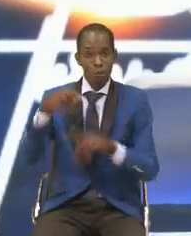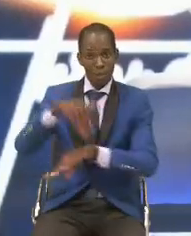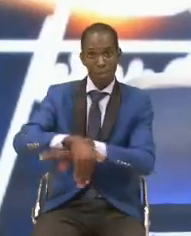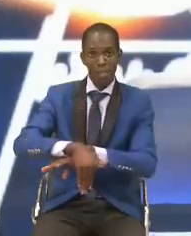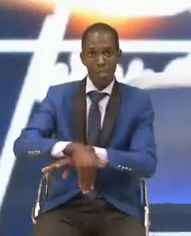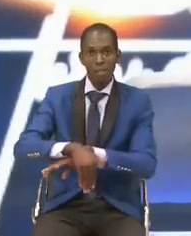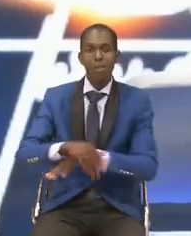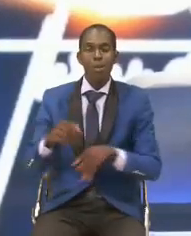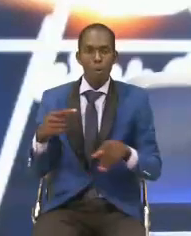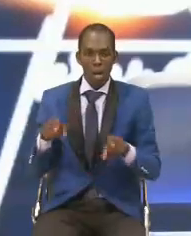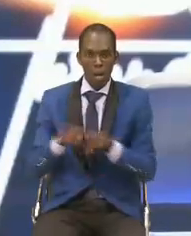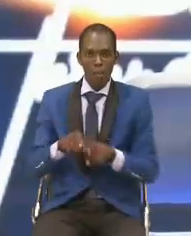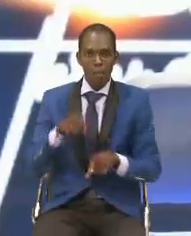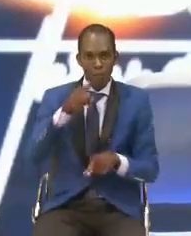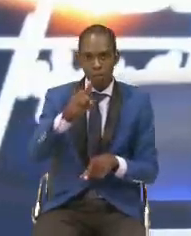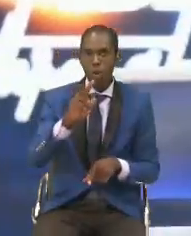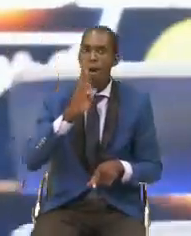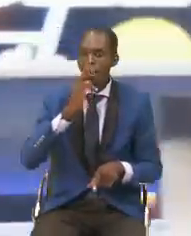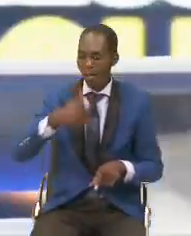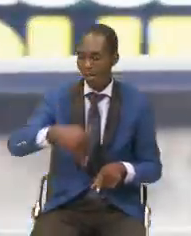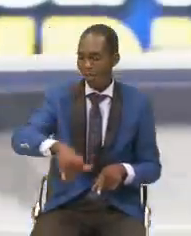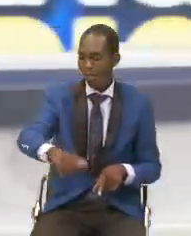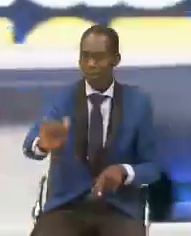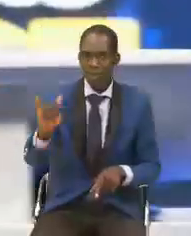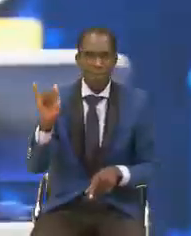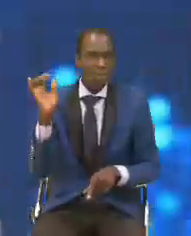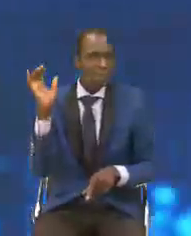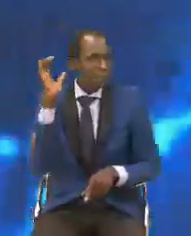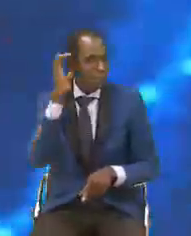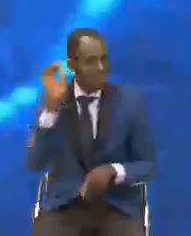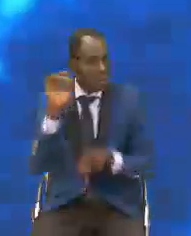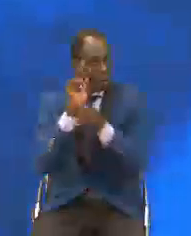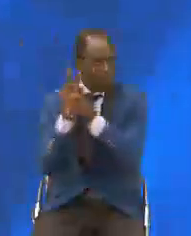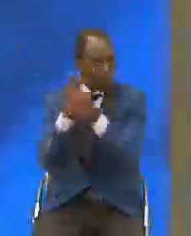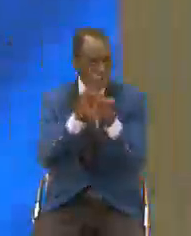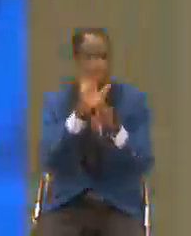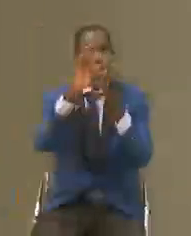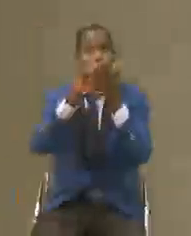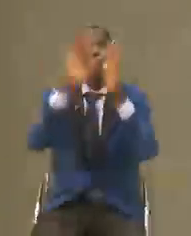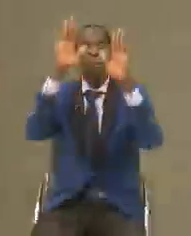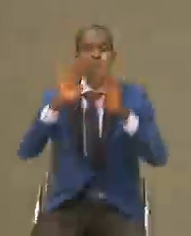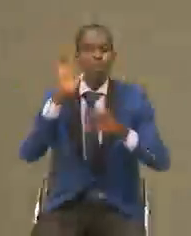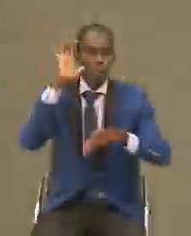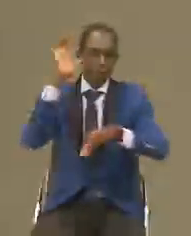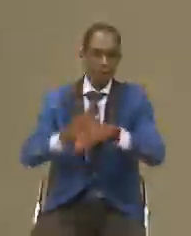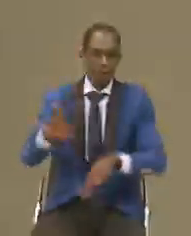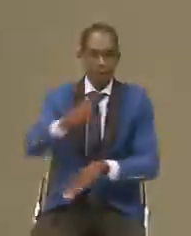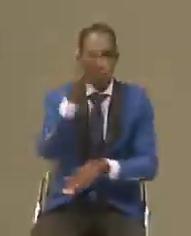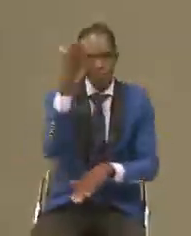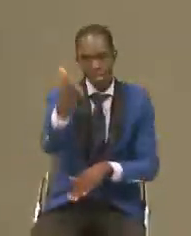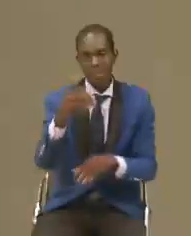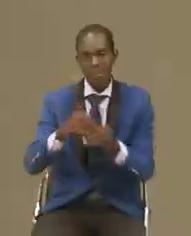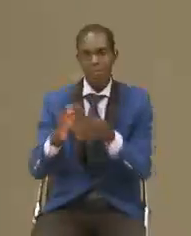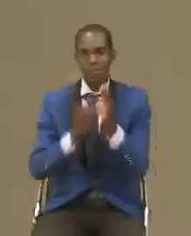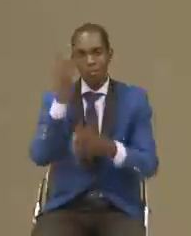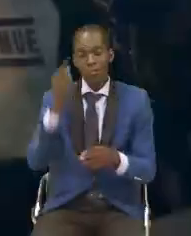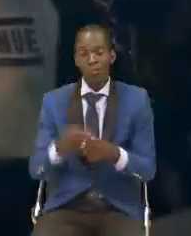came and came with power tonight while you're still hearing your miracle will reach you there